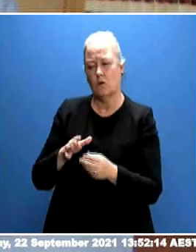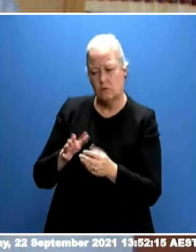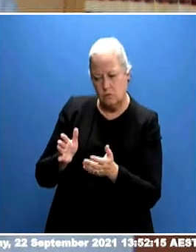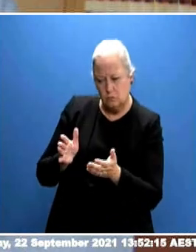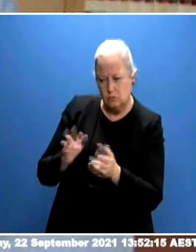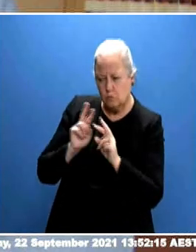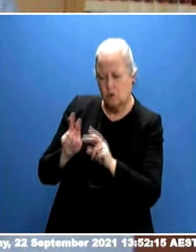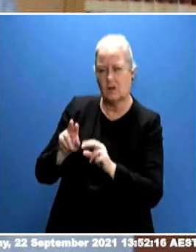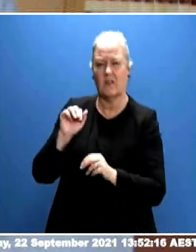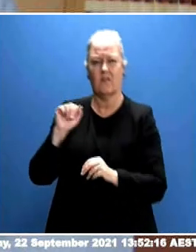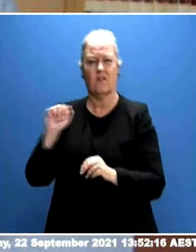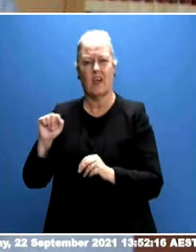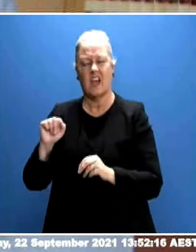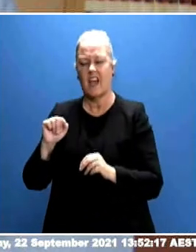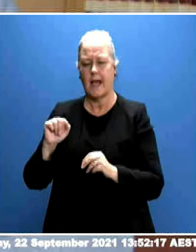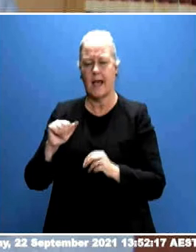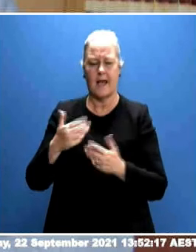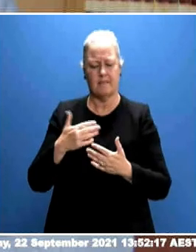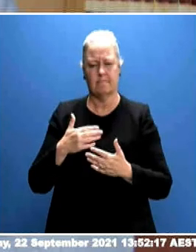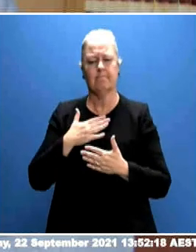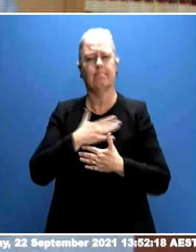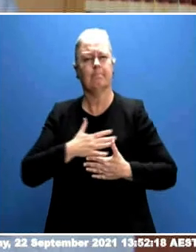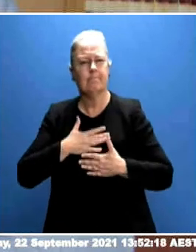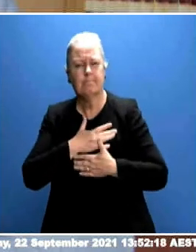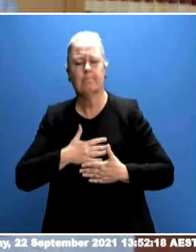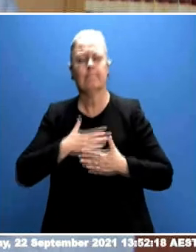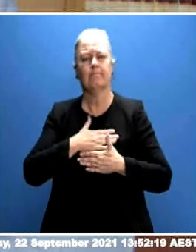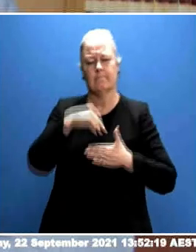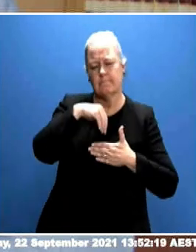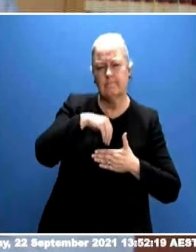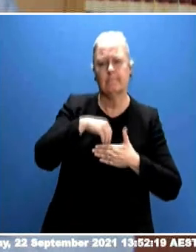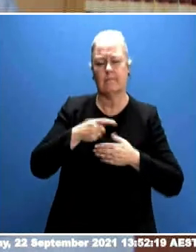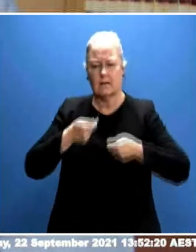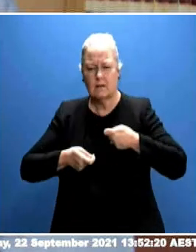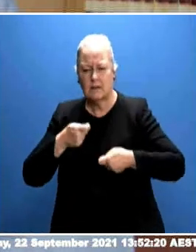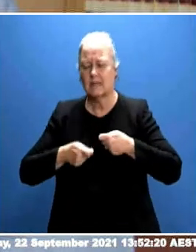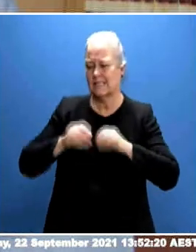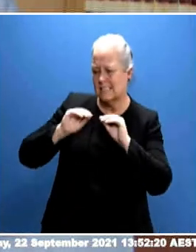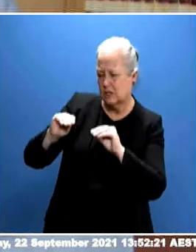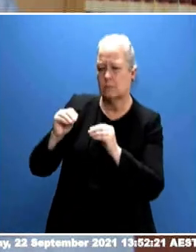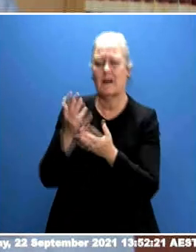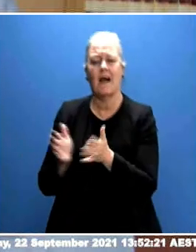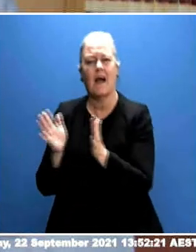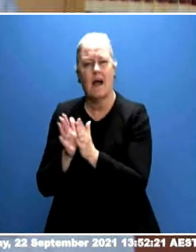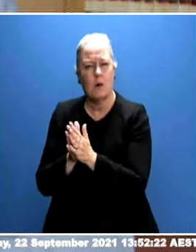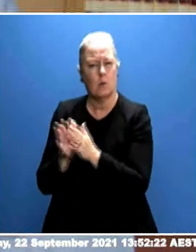regulation, managing the immediate concerns, and that the children who come